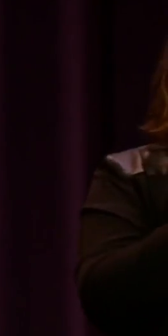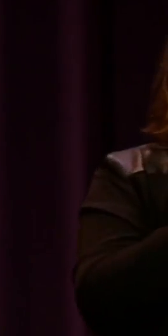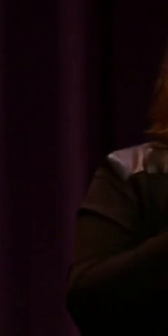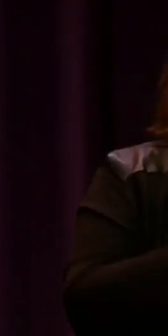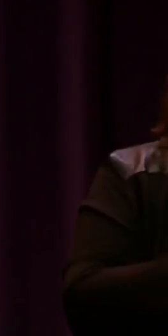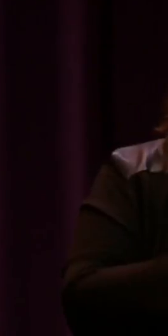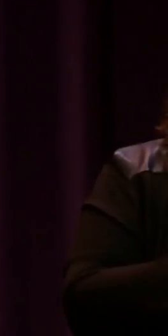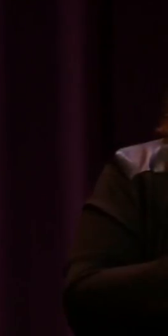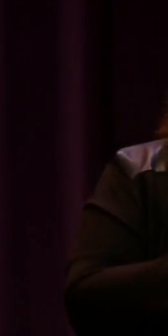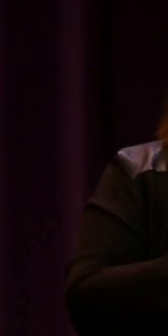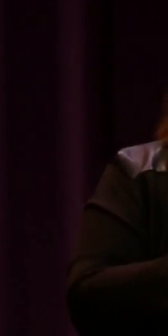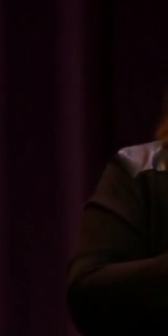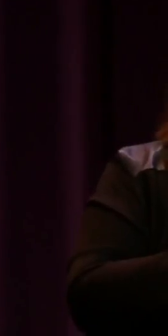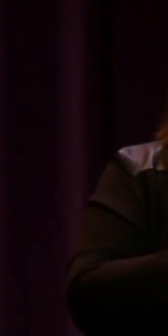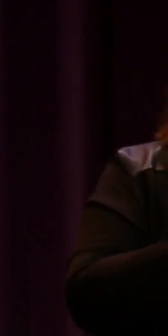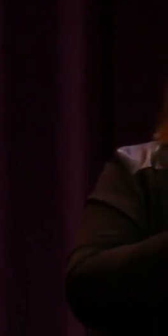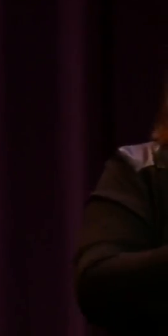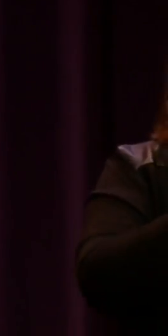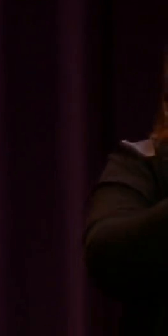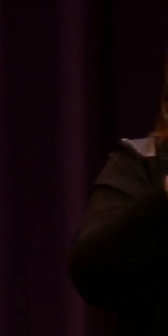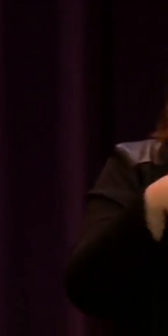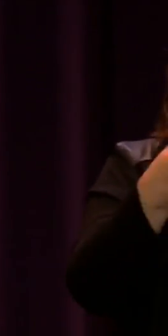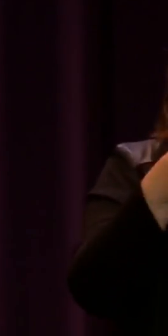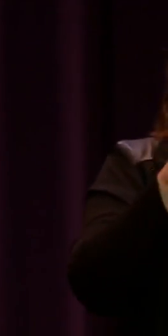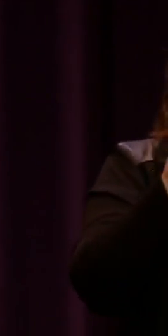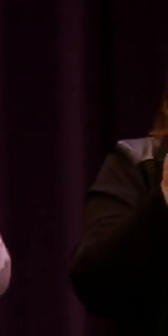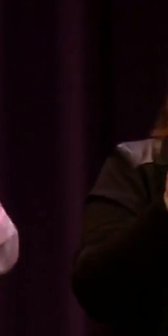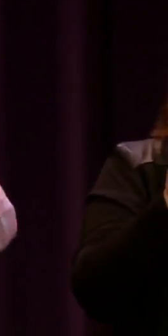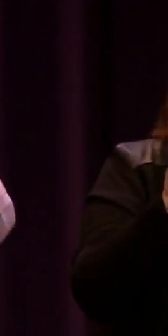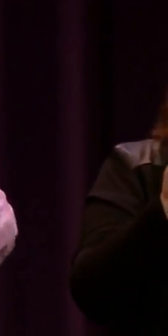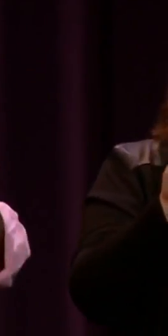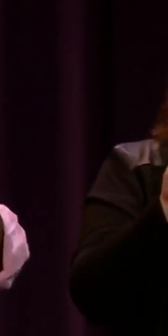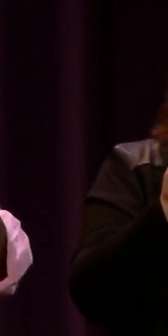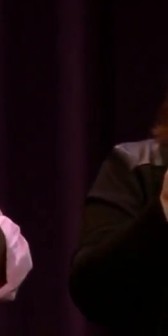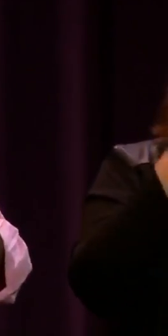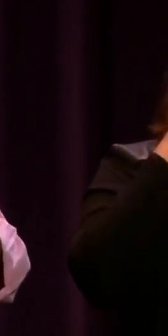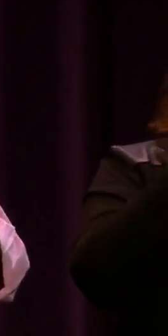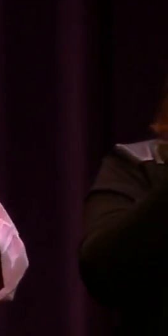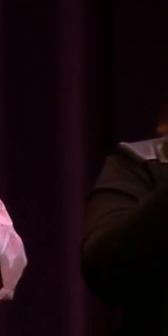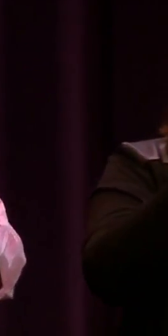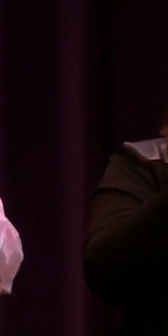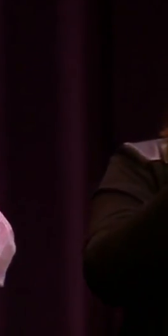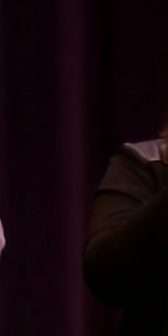AND I CAME TO GEORGE WASHINGTON UNIVERSITY. AND I SAW LYNDON JOHNSON WHO HAS PLENTY OF PROBLEMS.